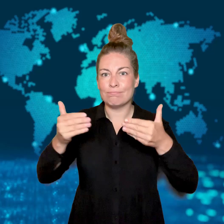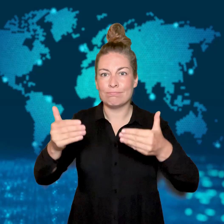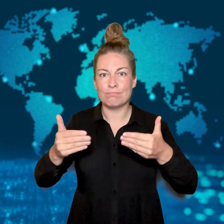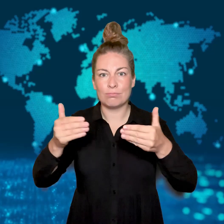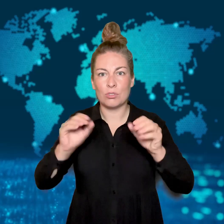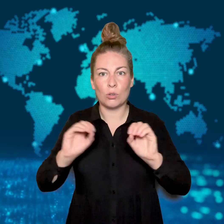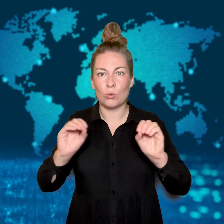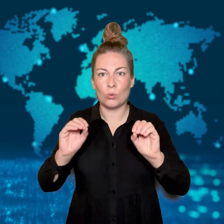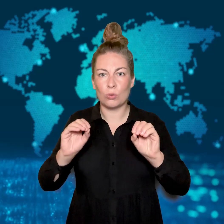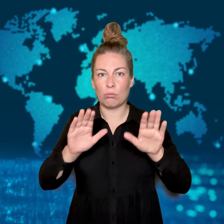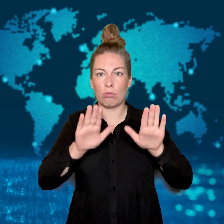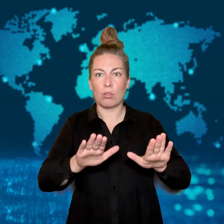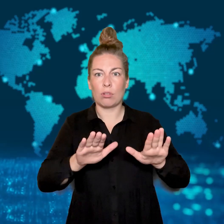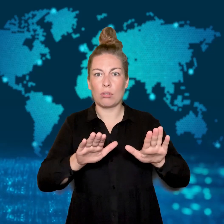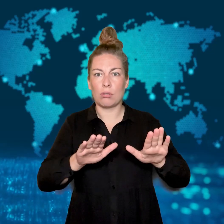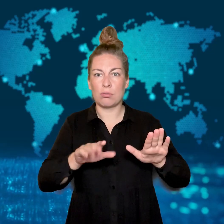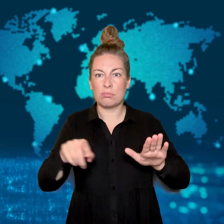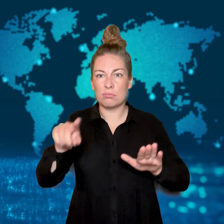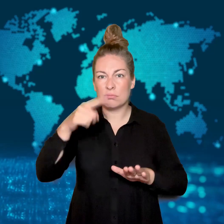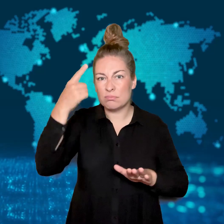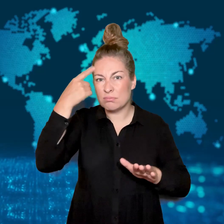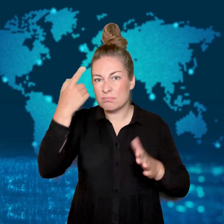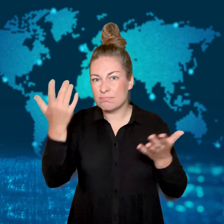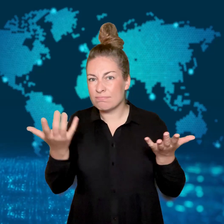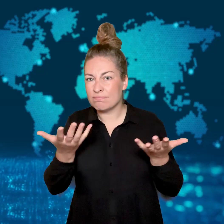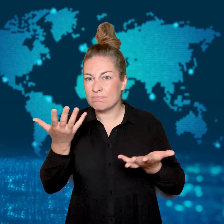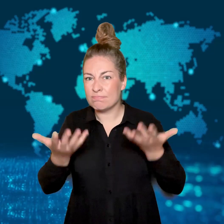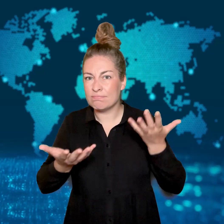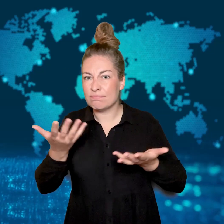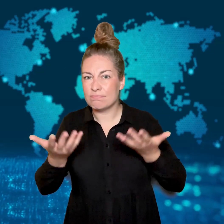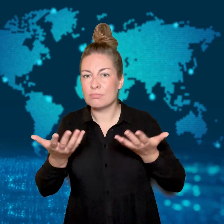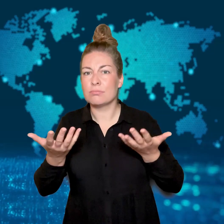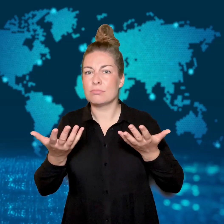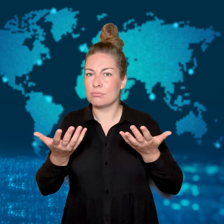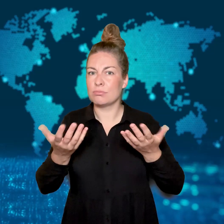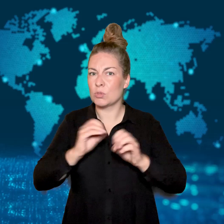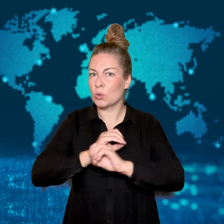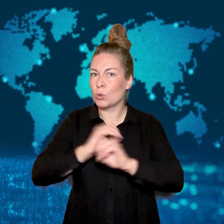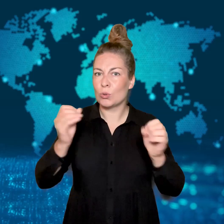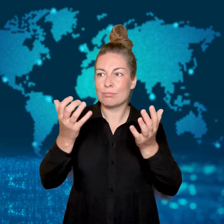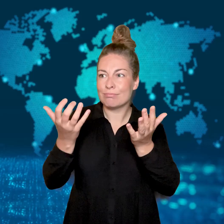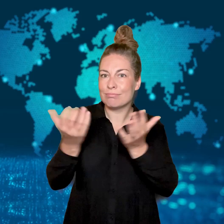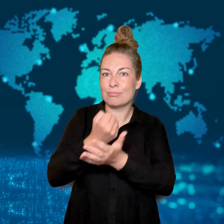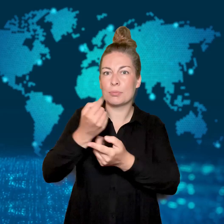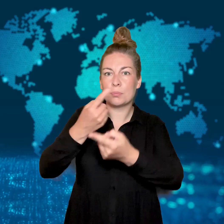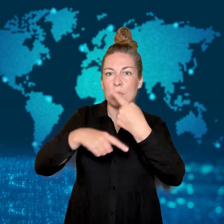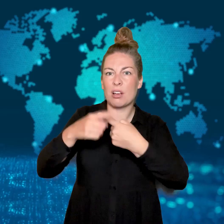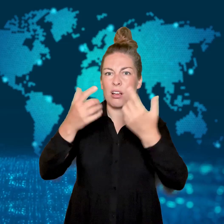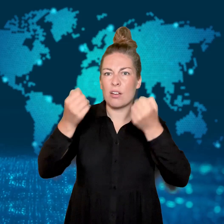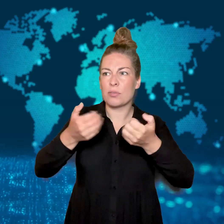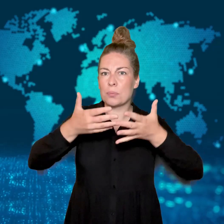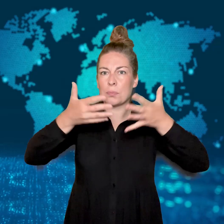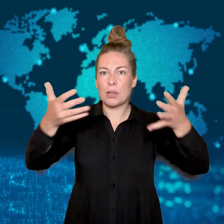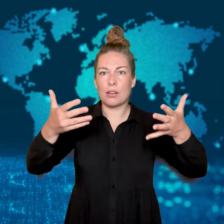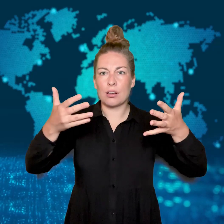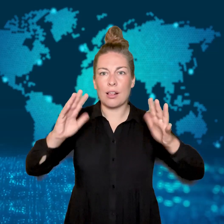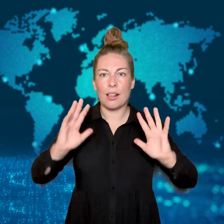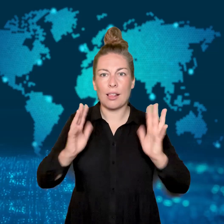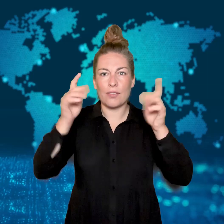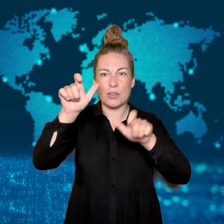Earlier in the summer, the counteroffensive appeared to